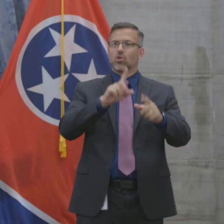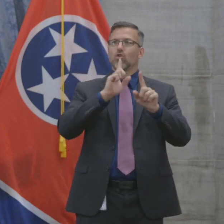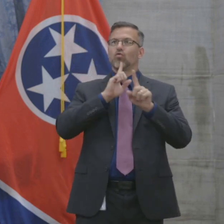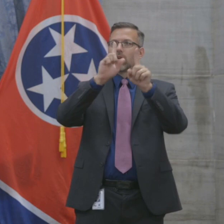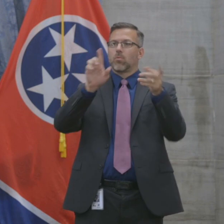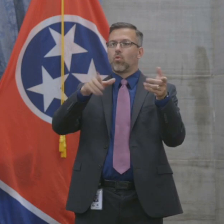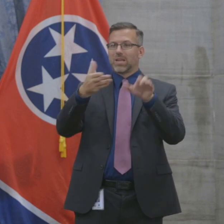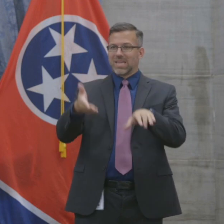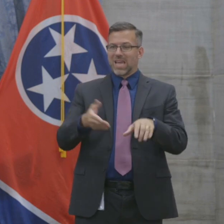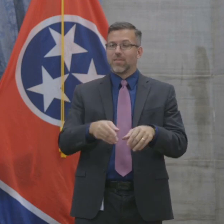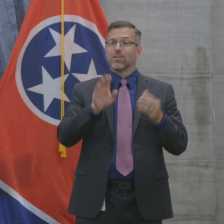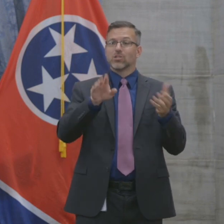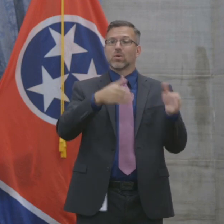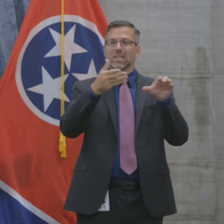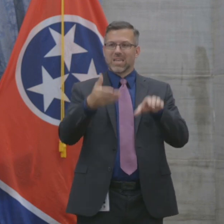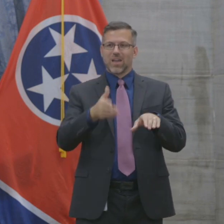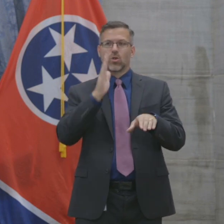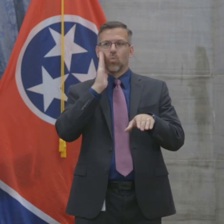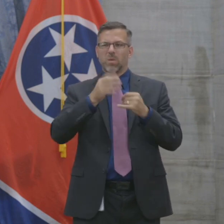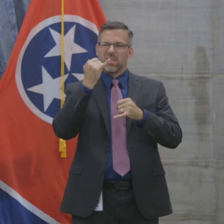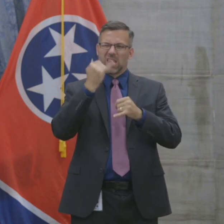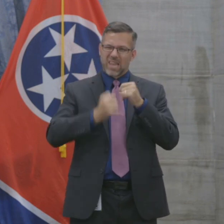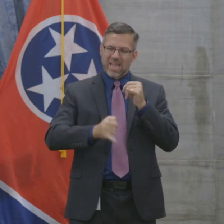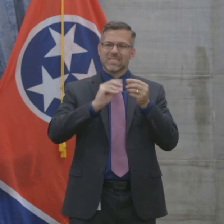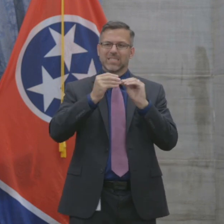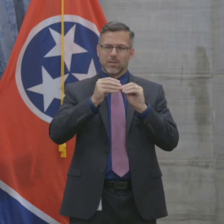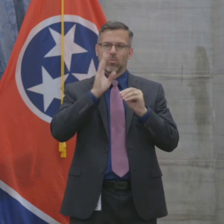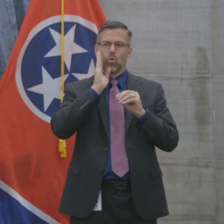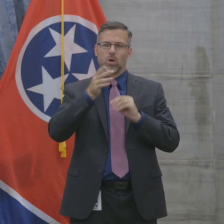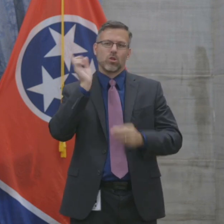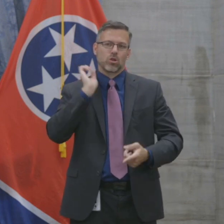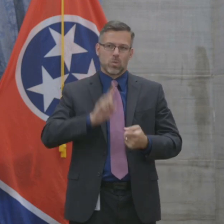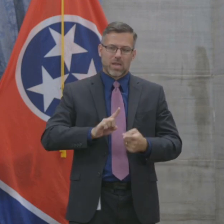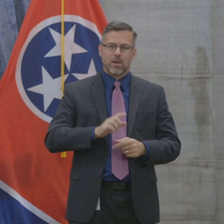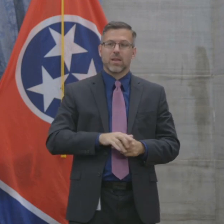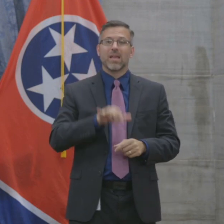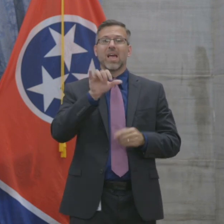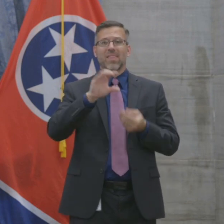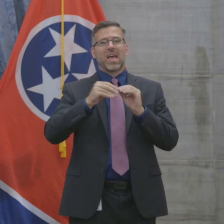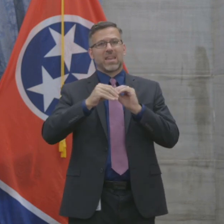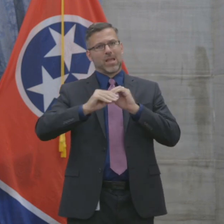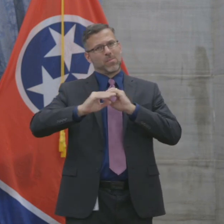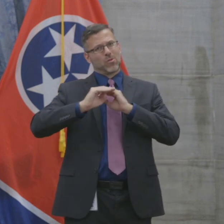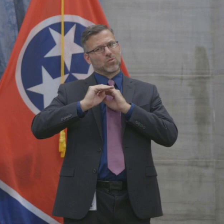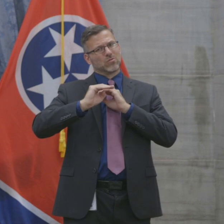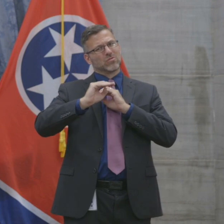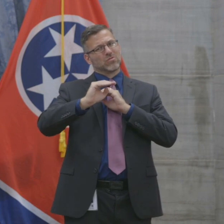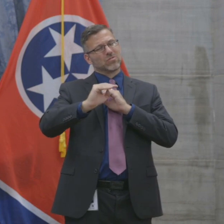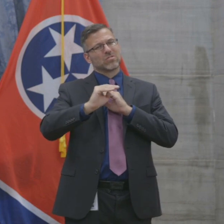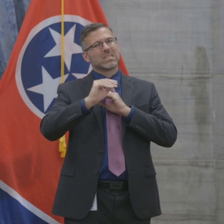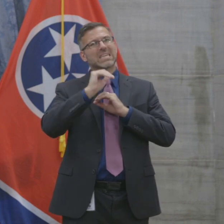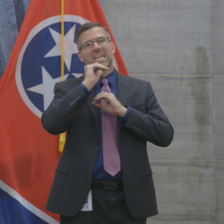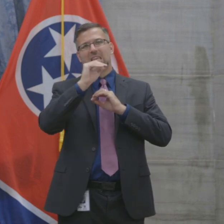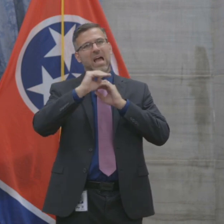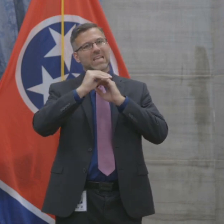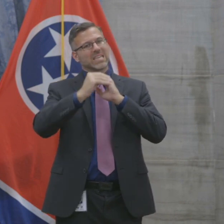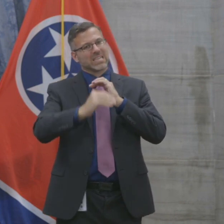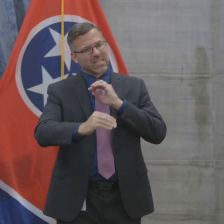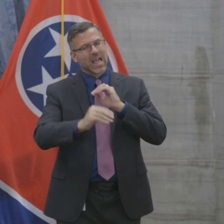holds, what would be the time frame for us to see a parallel decline in deaths? O. DR. PIERCEY: That's a great